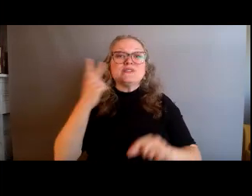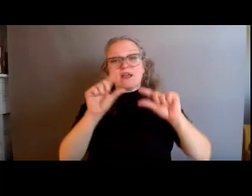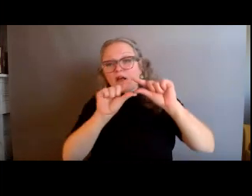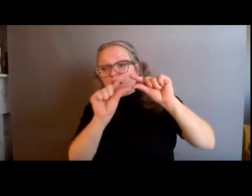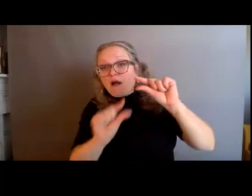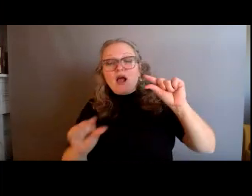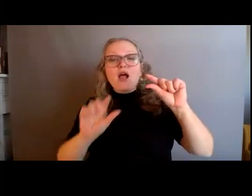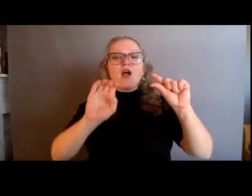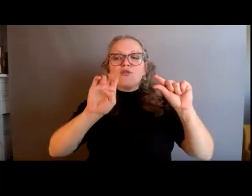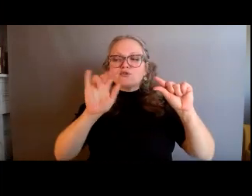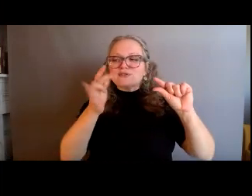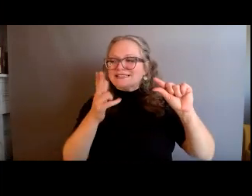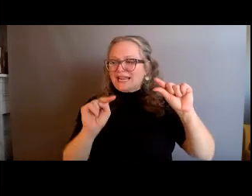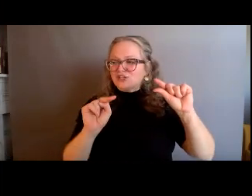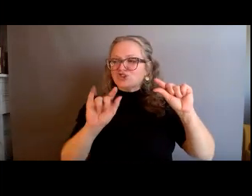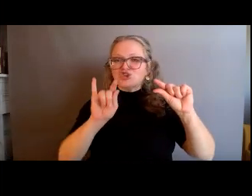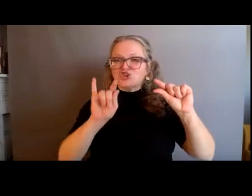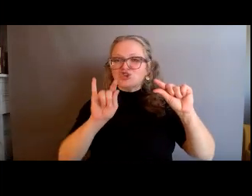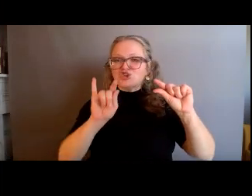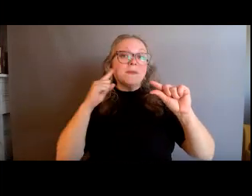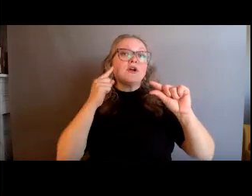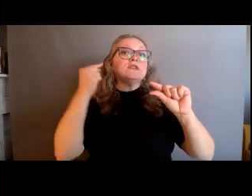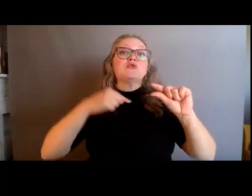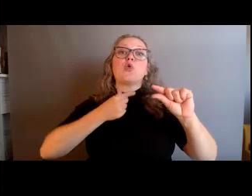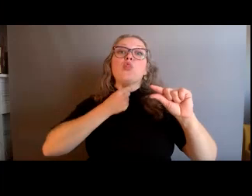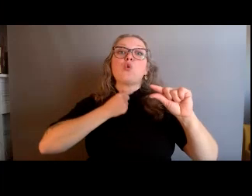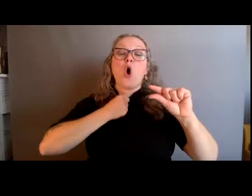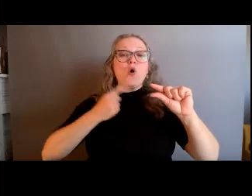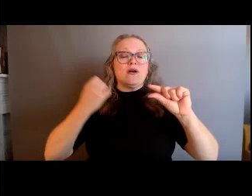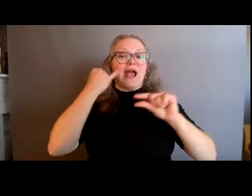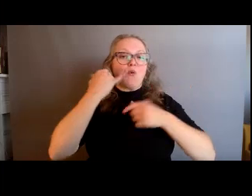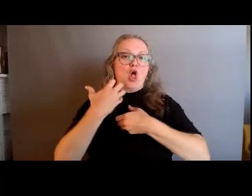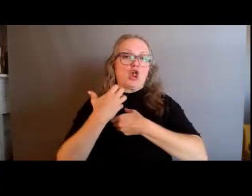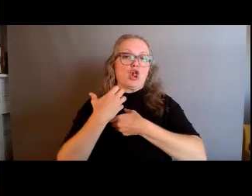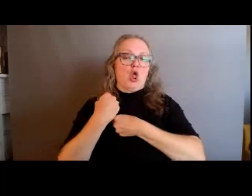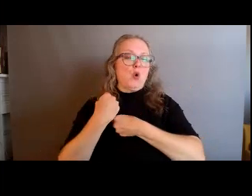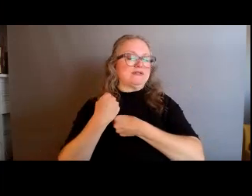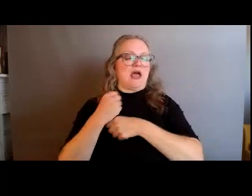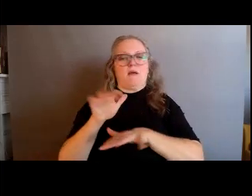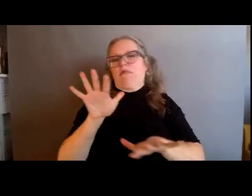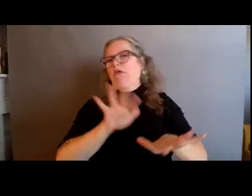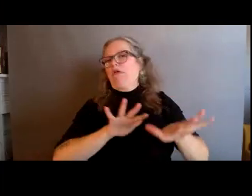It will close up creates negative pressure. Nature abhors a vacuum, so next thing you know,